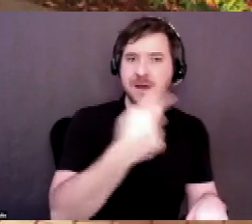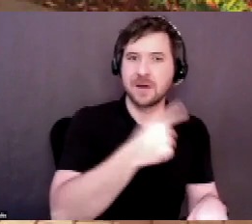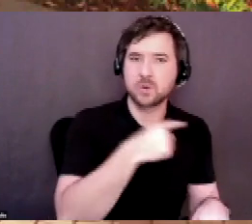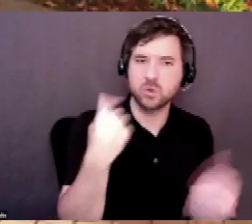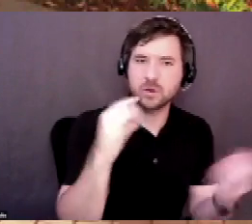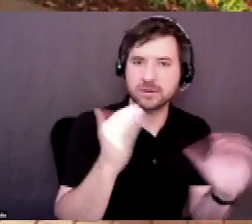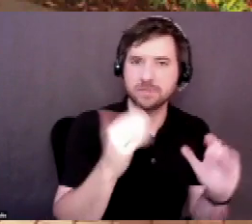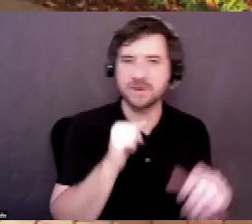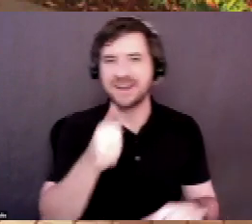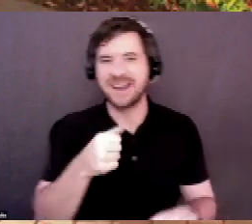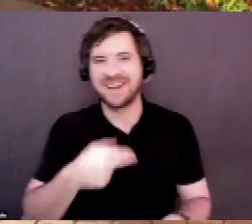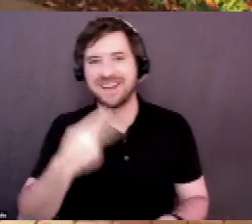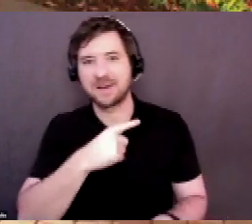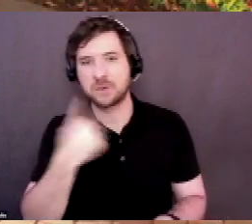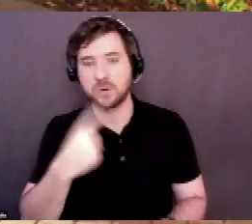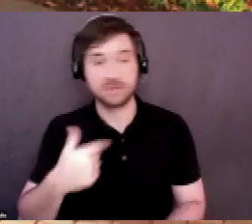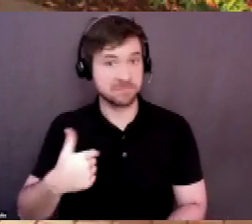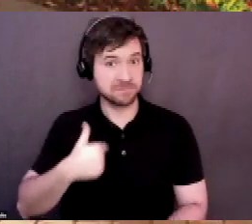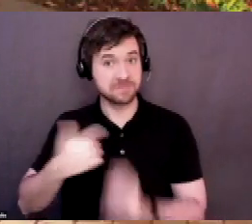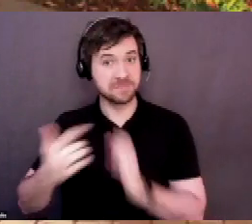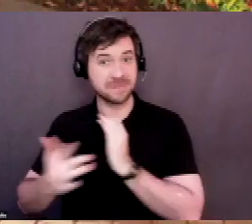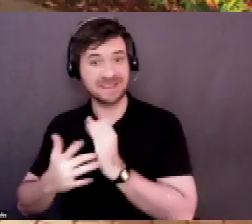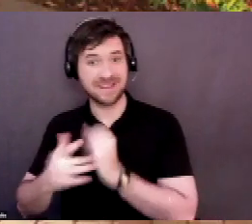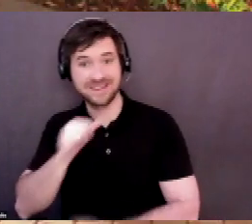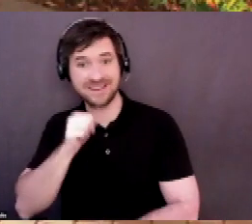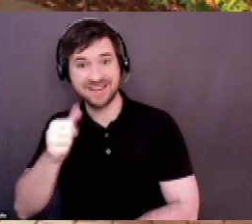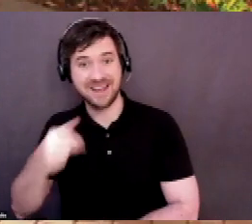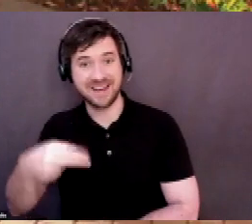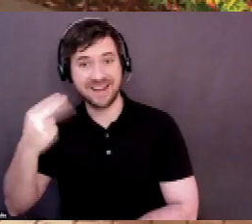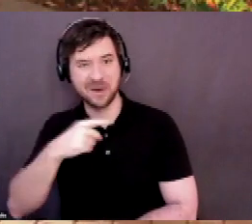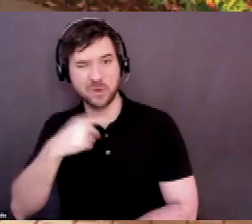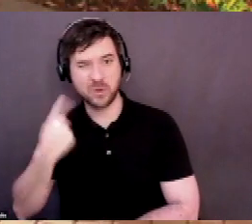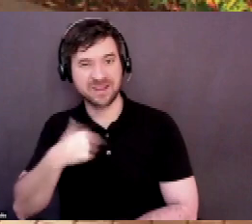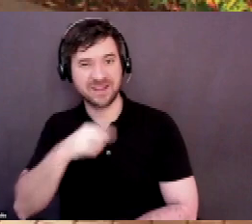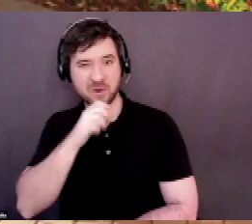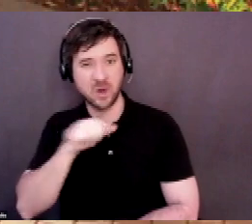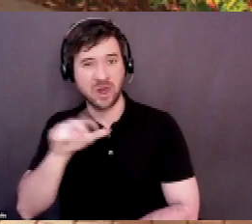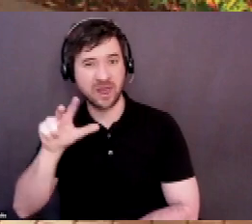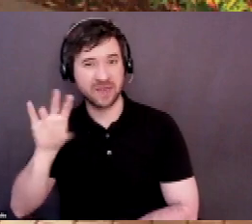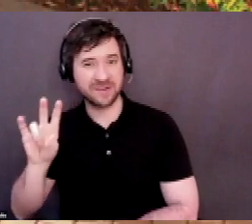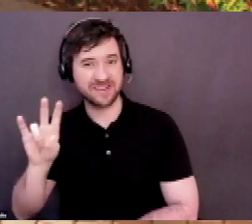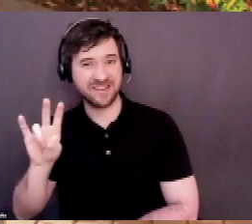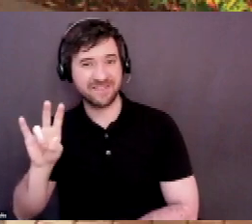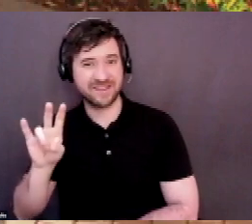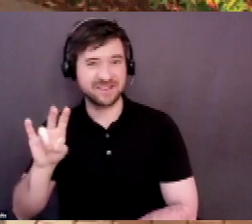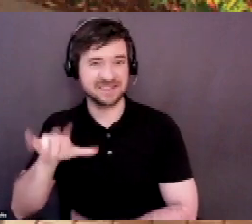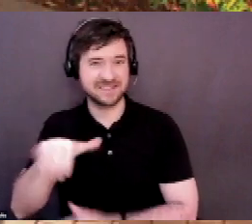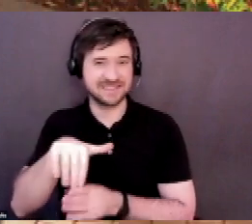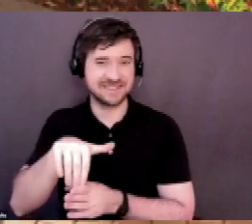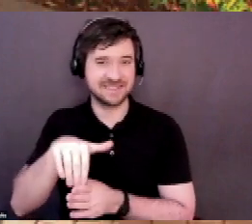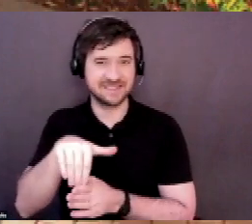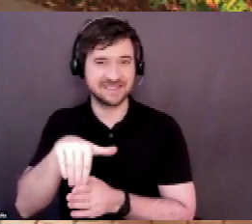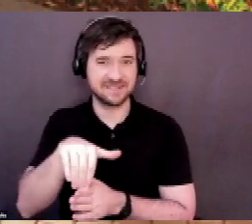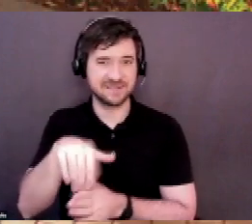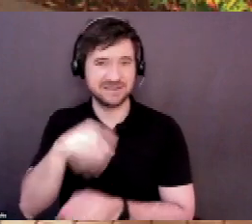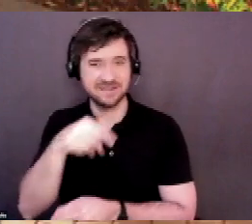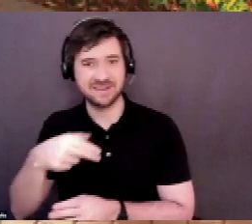I technically was not high risk. I was 37. I was really on the age line there. But I ended up working with